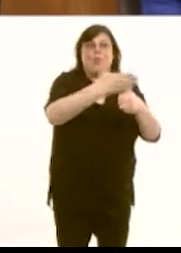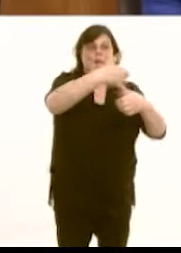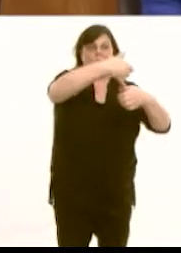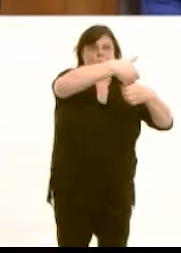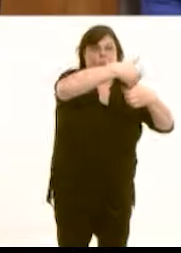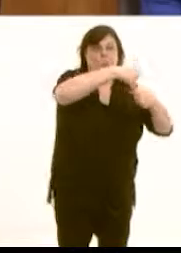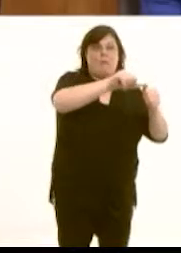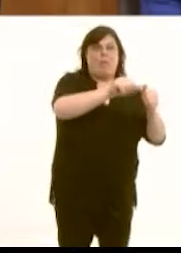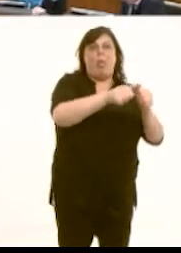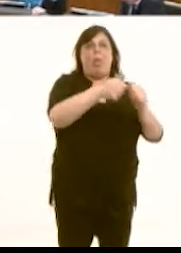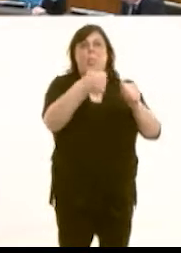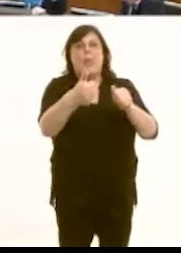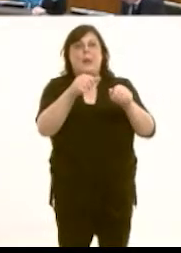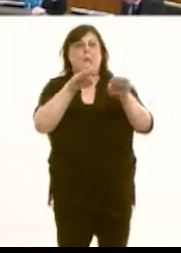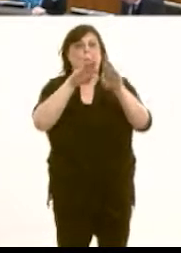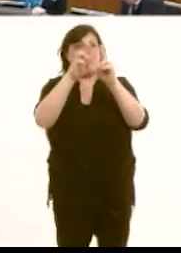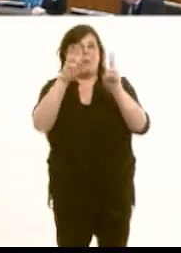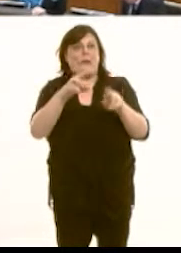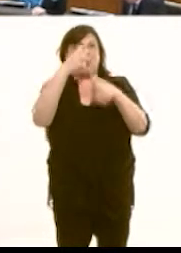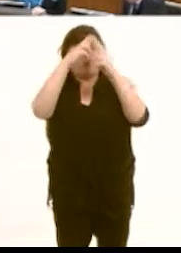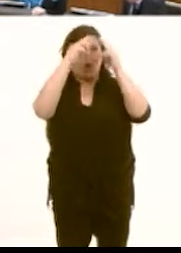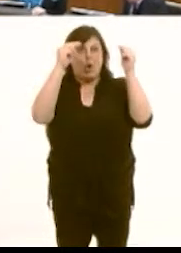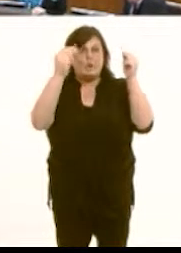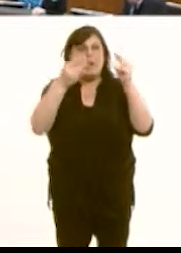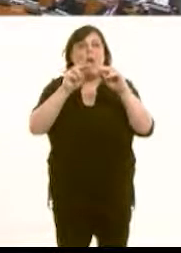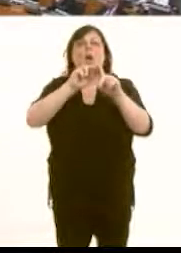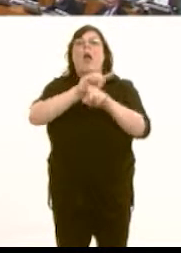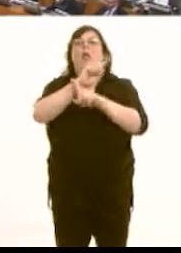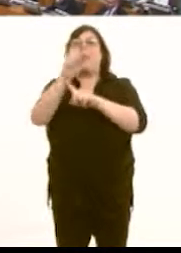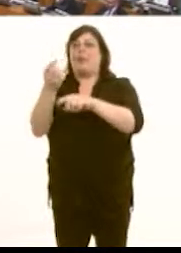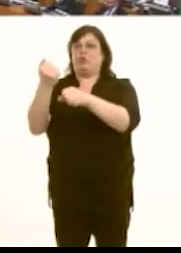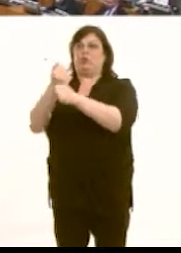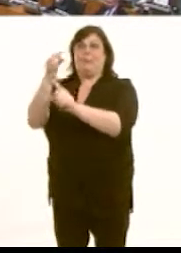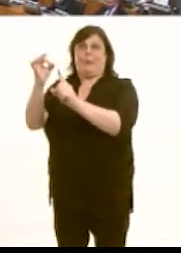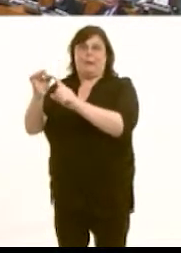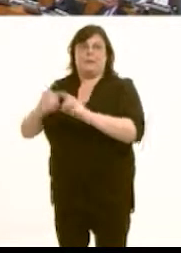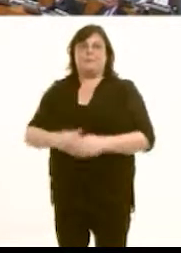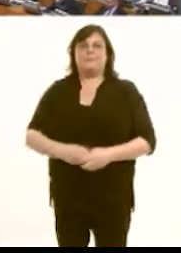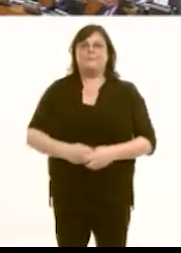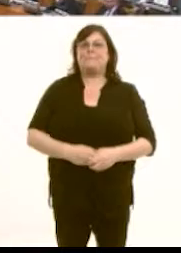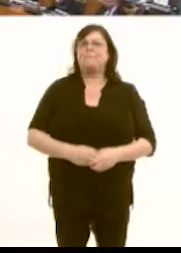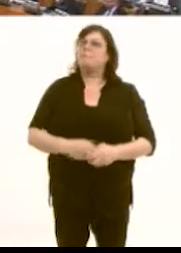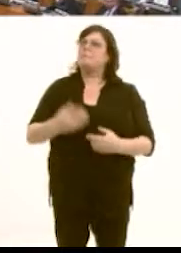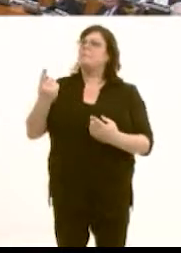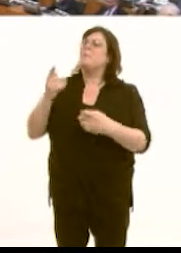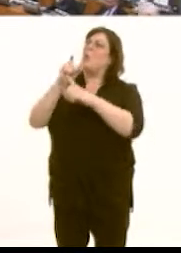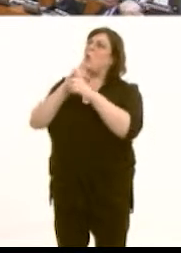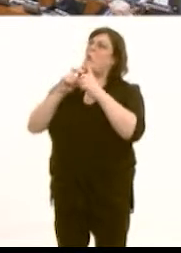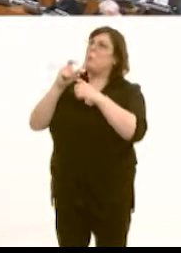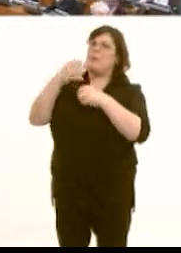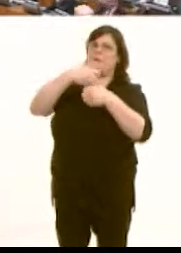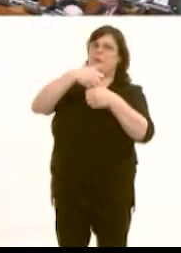GP, and so forthí. Suzy Davies: First Minister, community pharmacists have been helping patients with the inconvenience